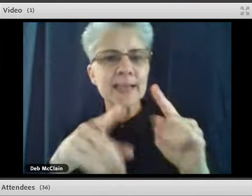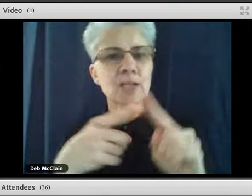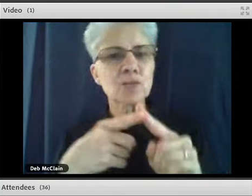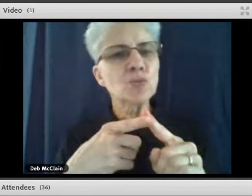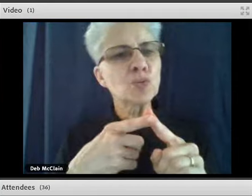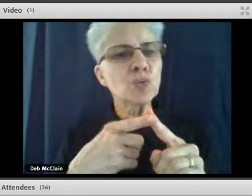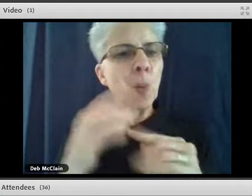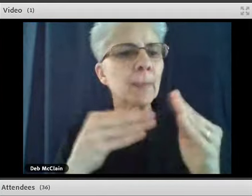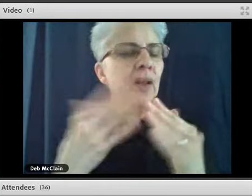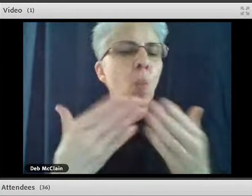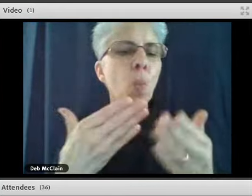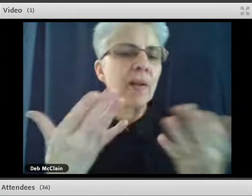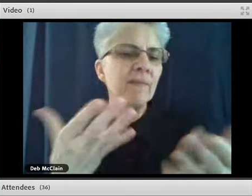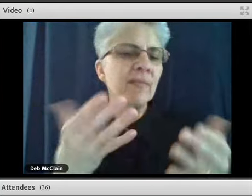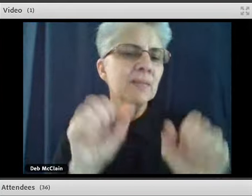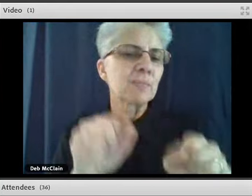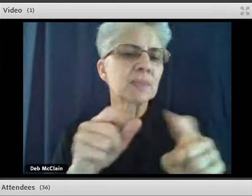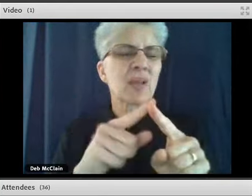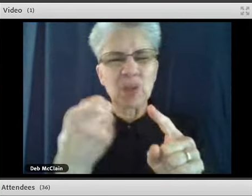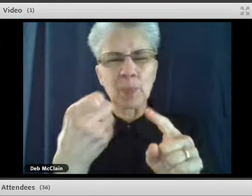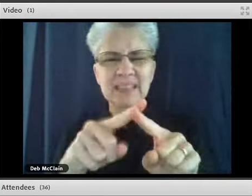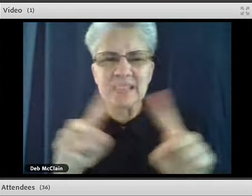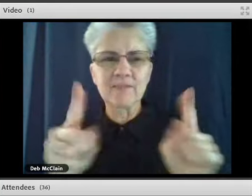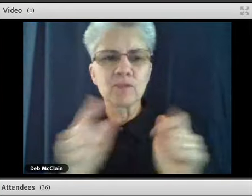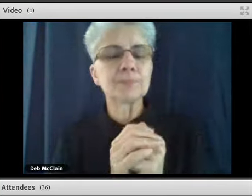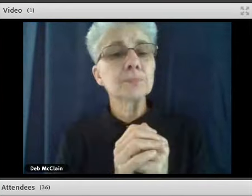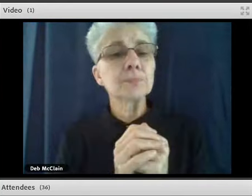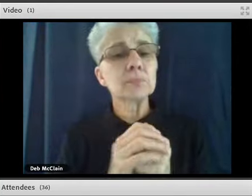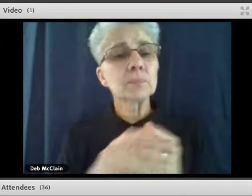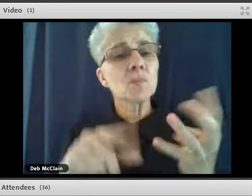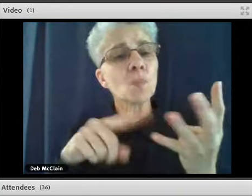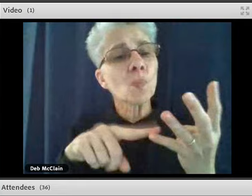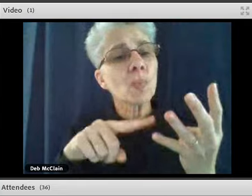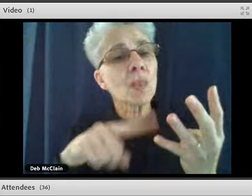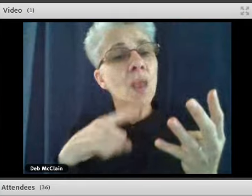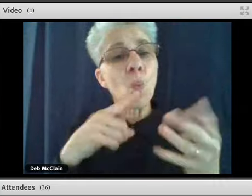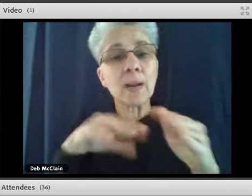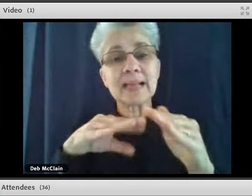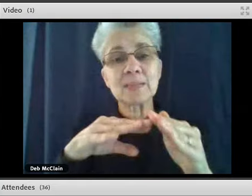or whatever that might be. Right? That's a little bit different. And then, what accessibility standards and laws